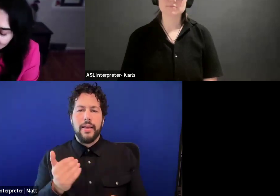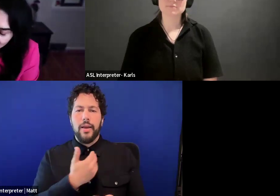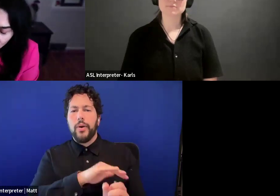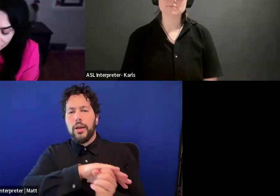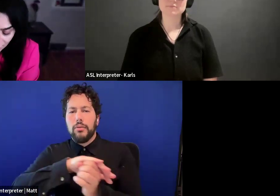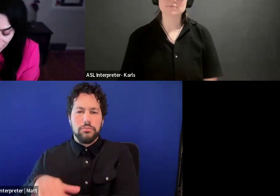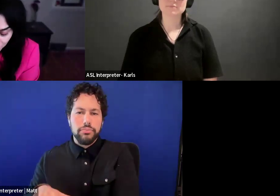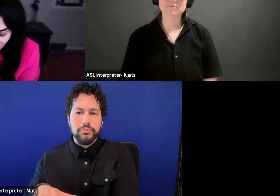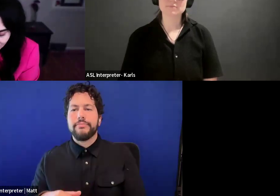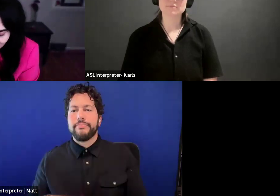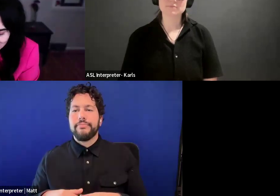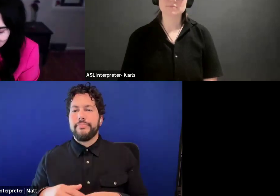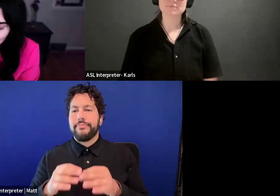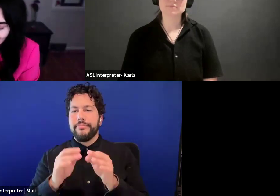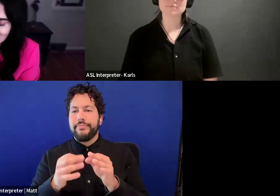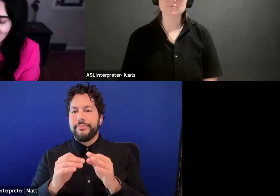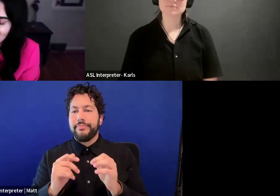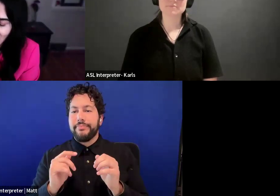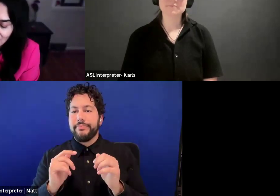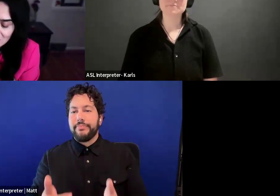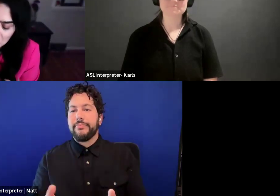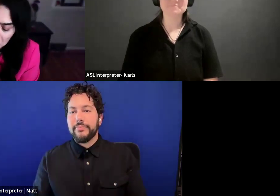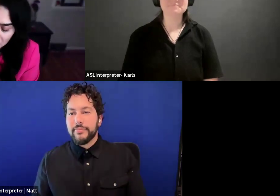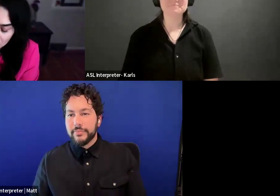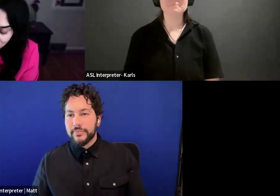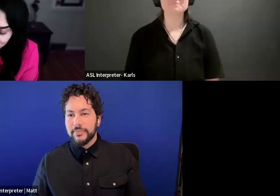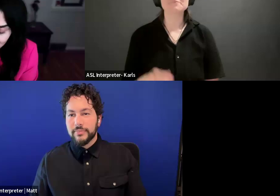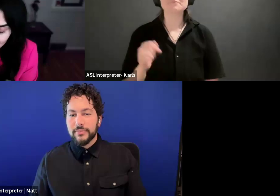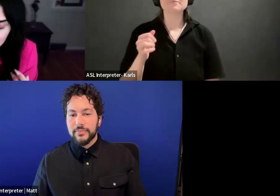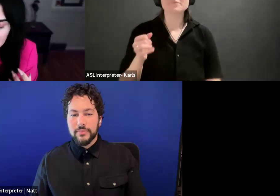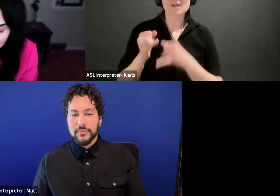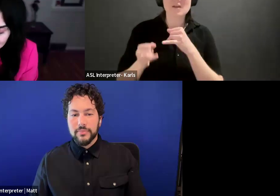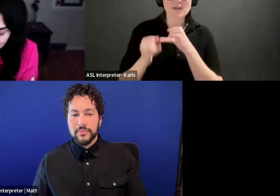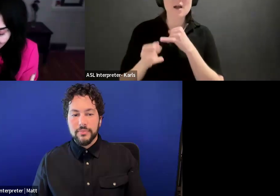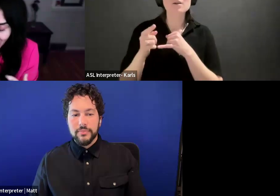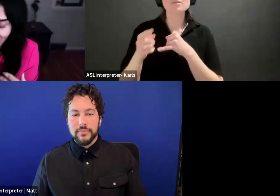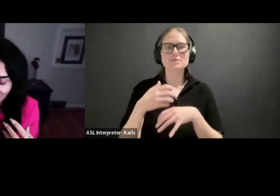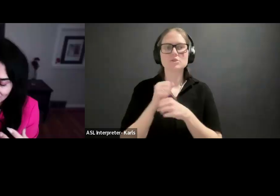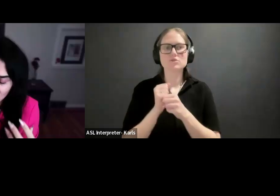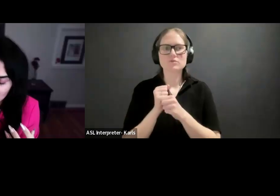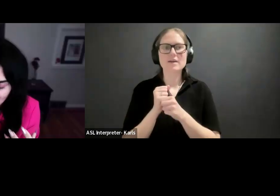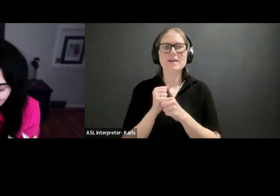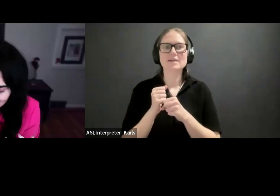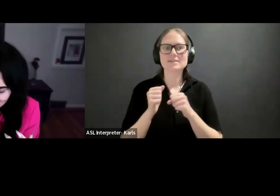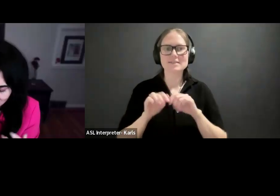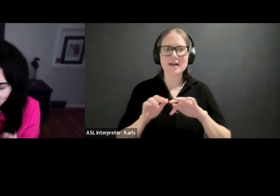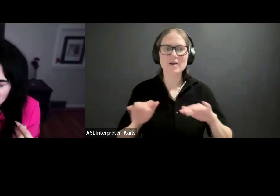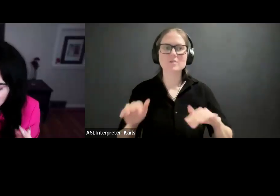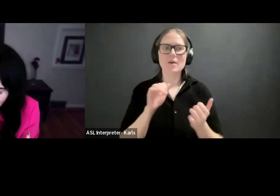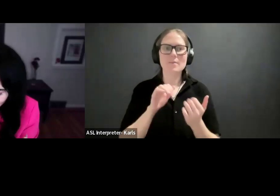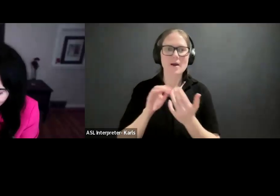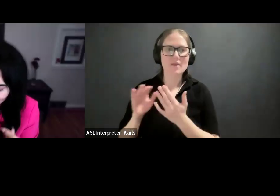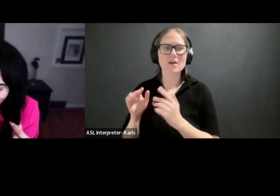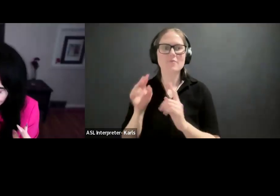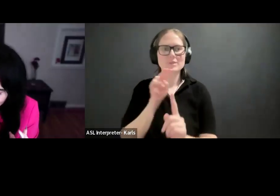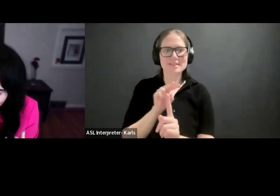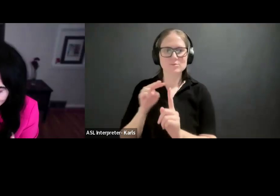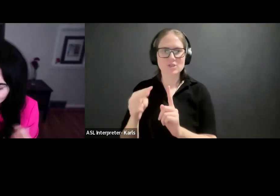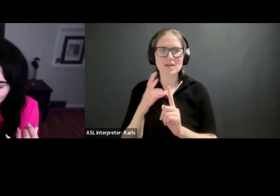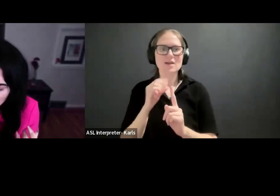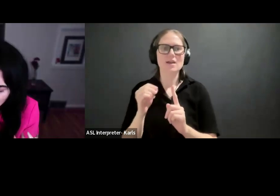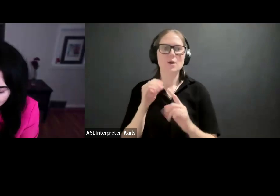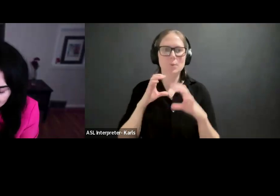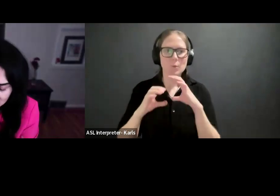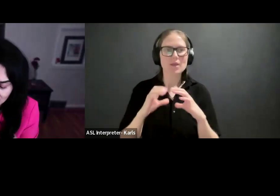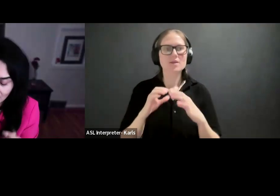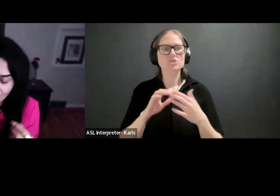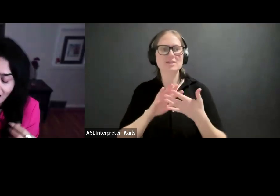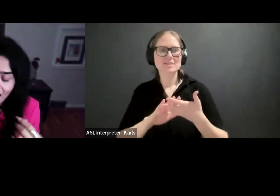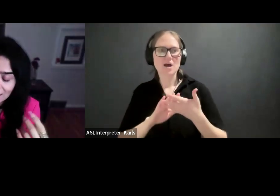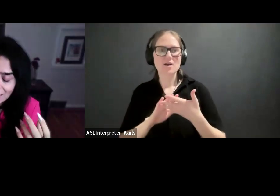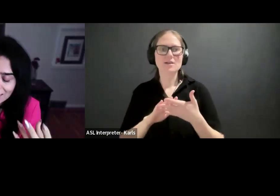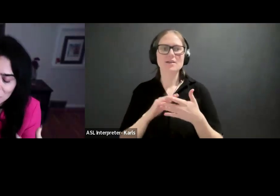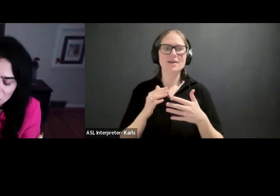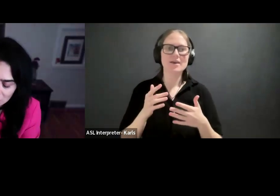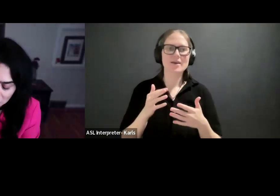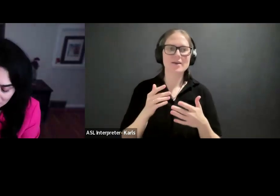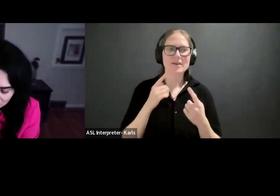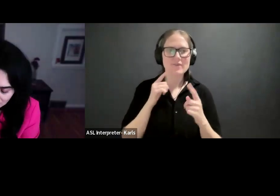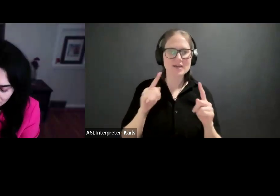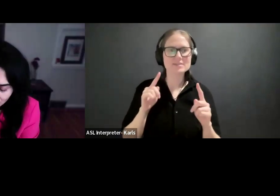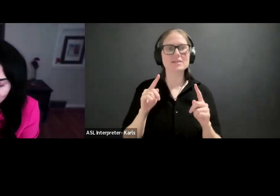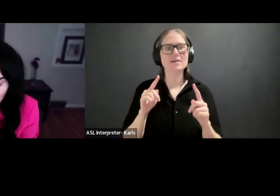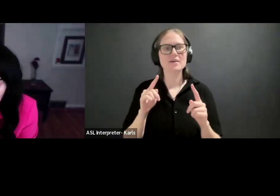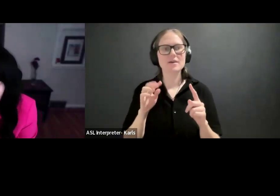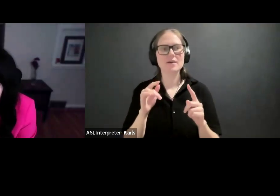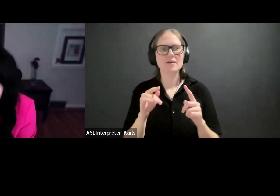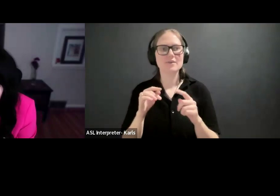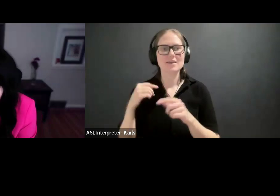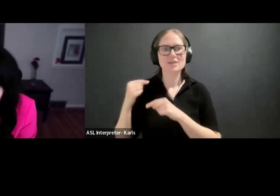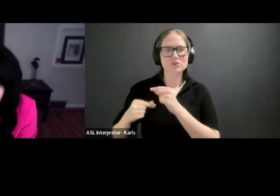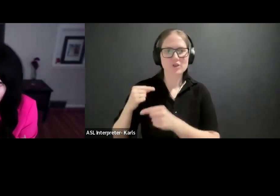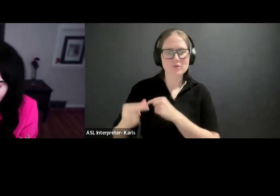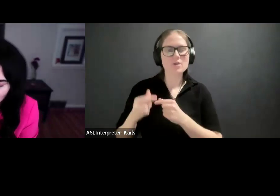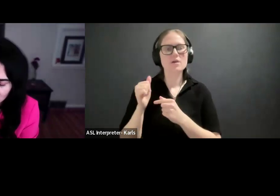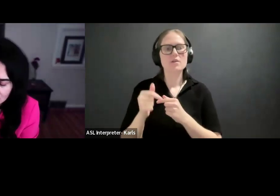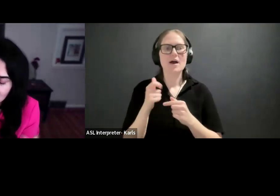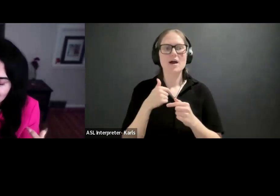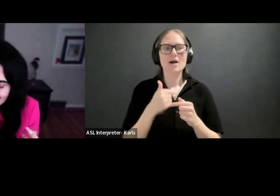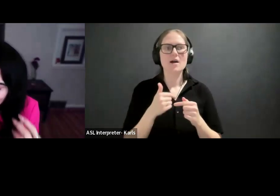Finally, Hoteria Poetics creates a diasporic method of perception and communication, sonic, affective, geophysical, and intergenerational that moves through broken tongues.